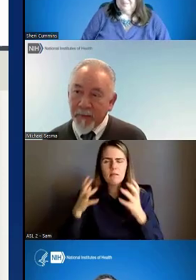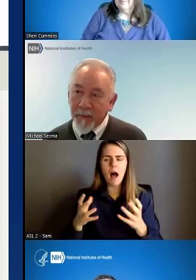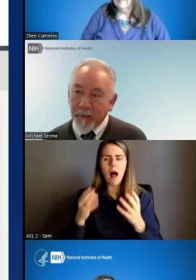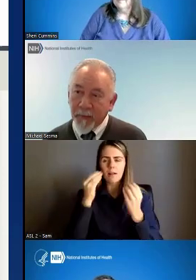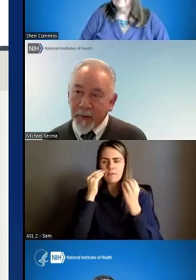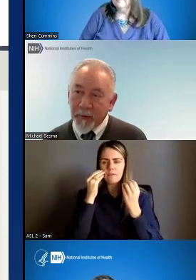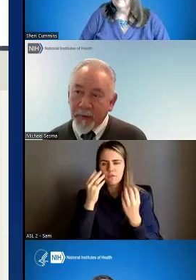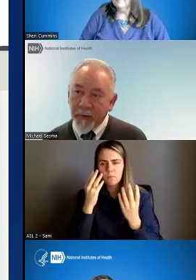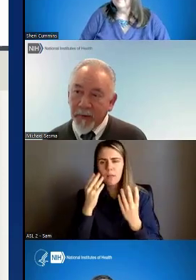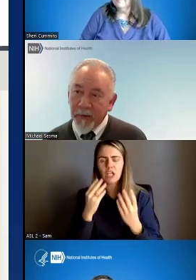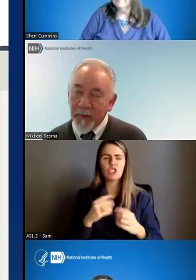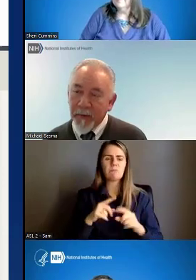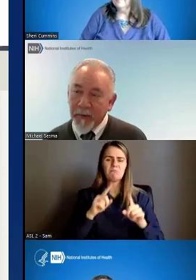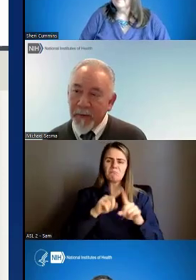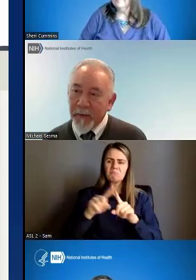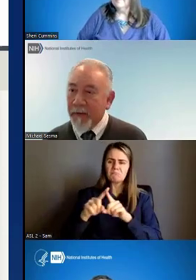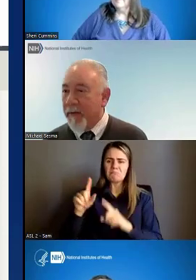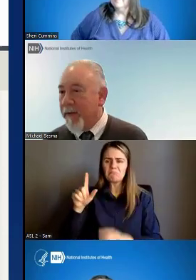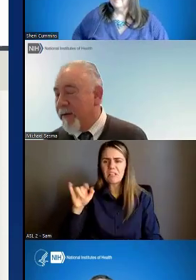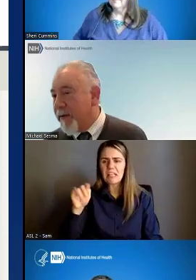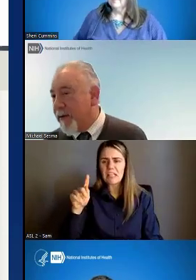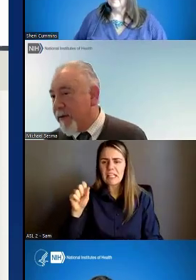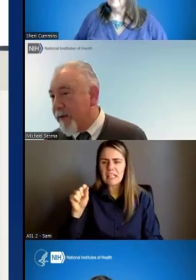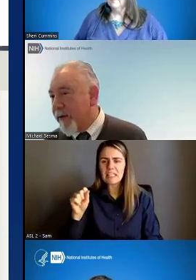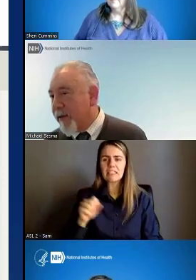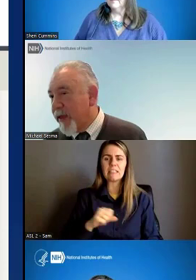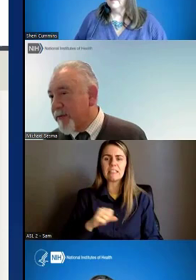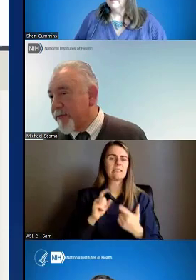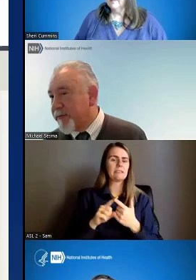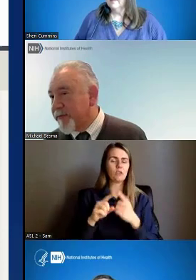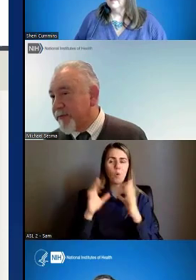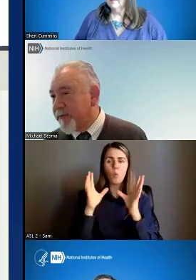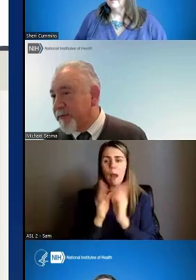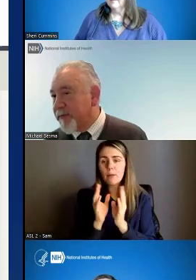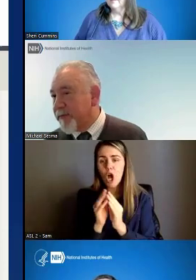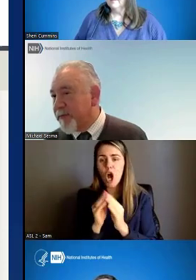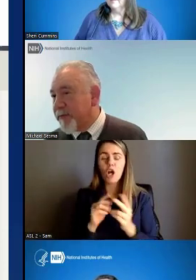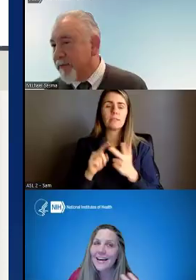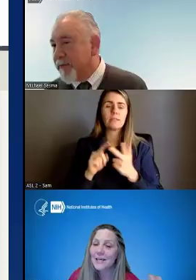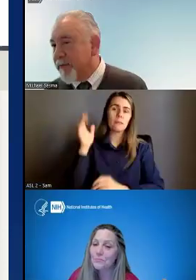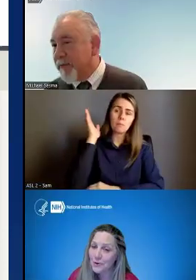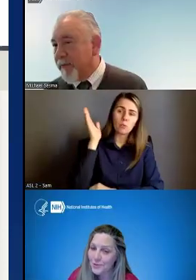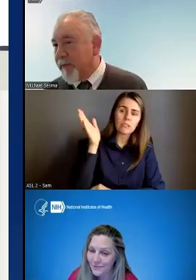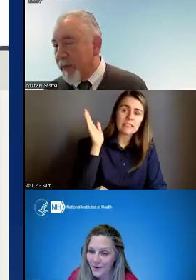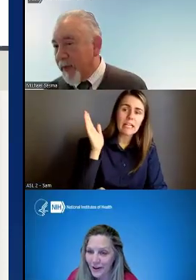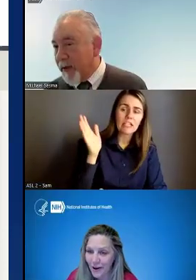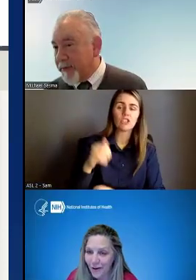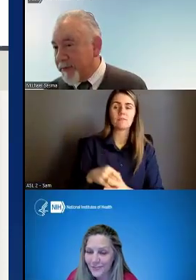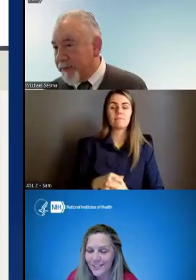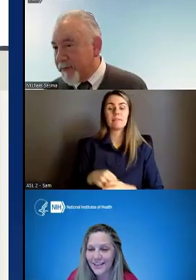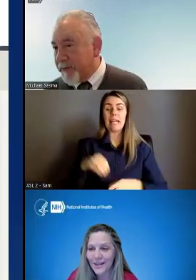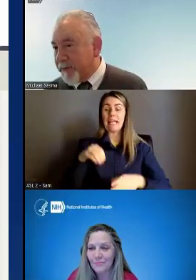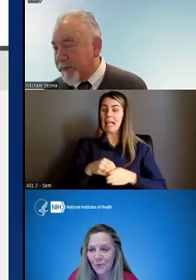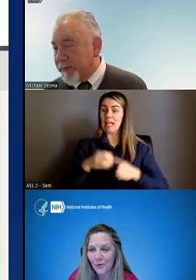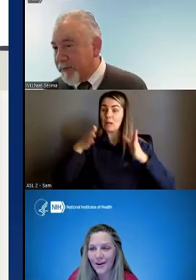with links to our webinars. We don't connect in person very often anymore,